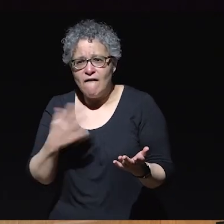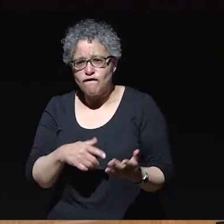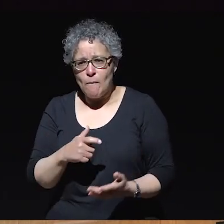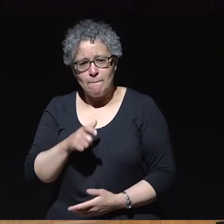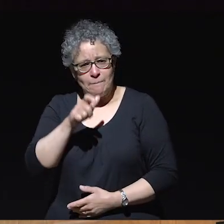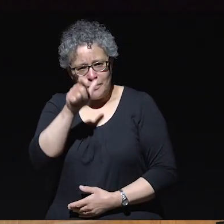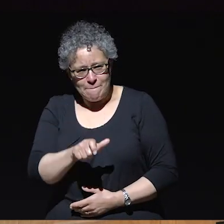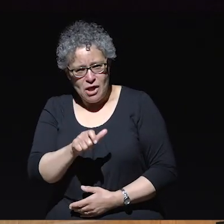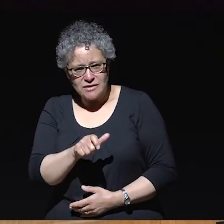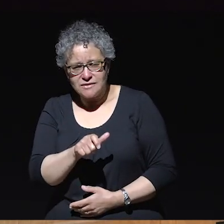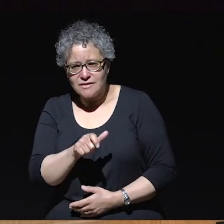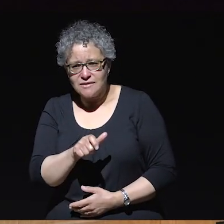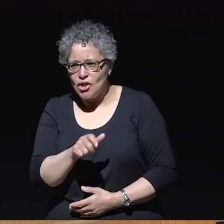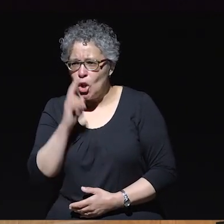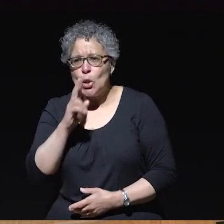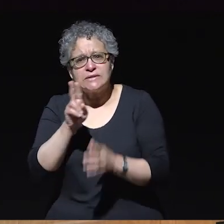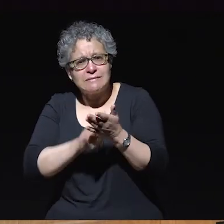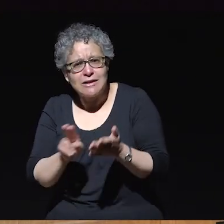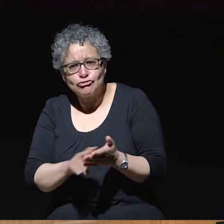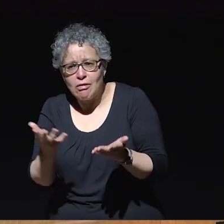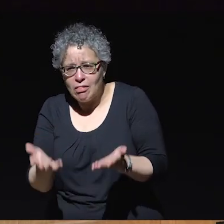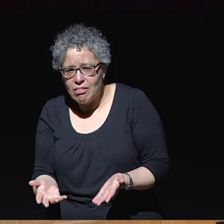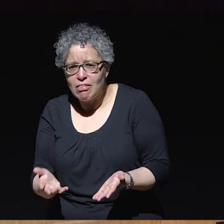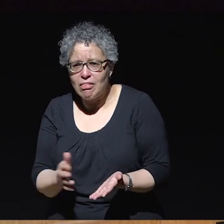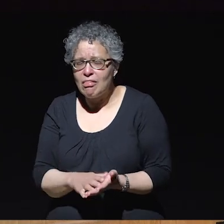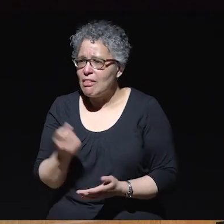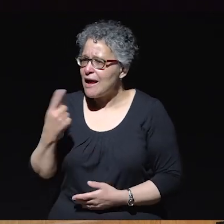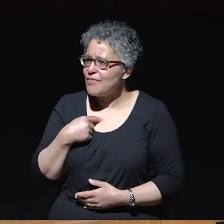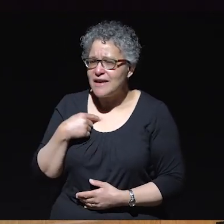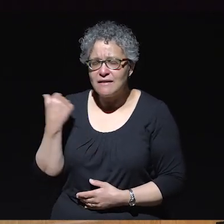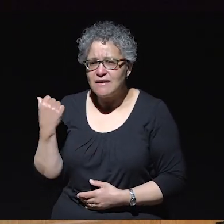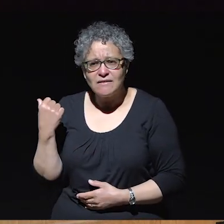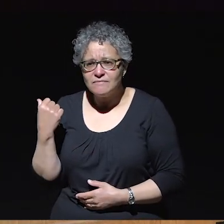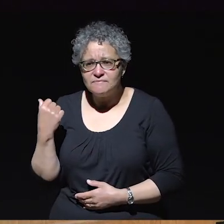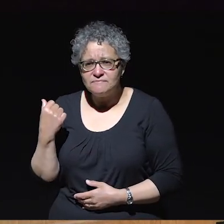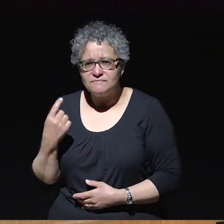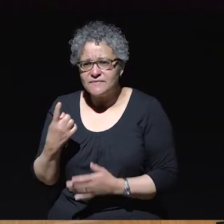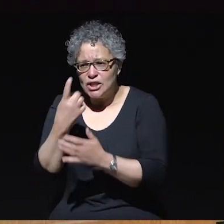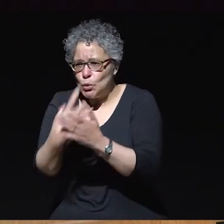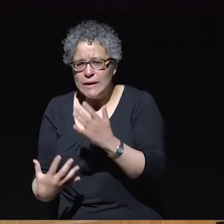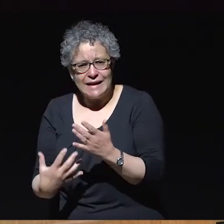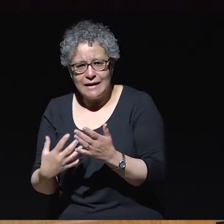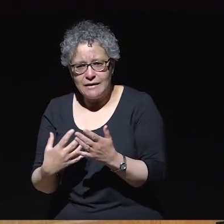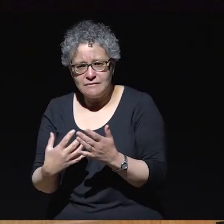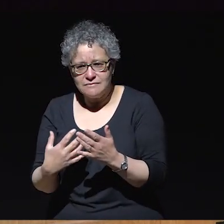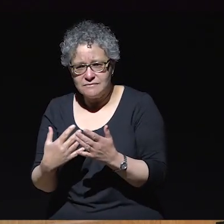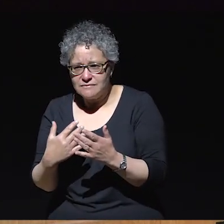as something that's very natural indeed. And that, again, was one of the great unique selling points of Anthony van Dyck, in particular,